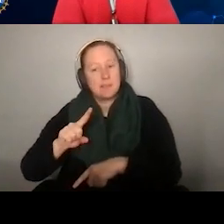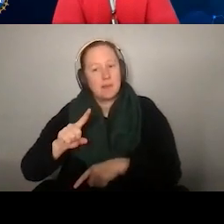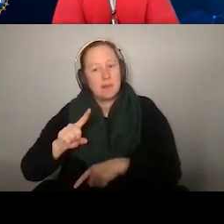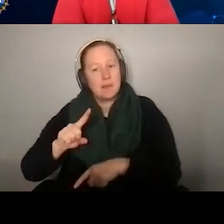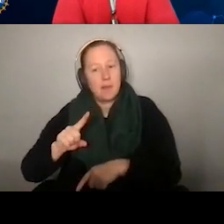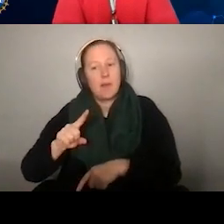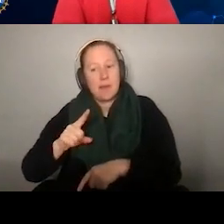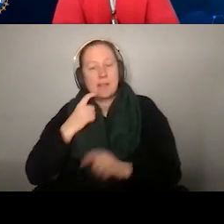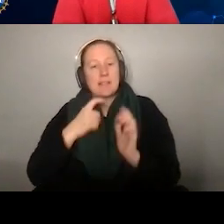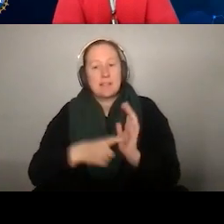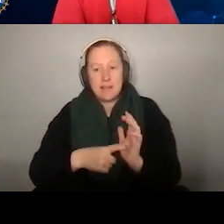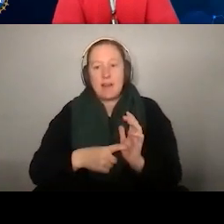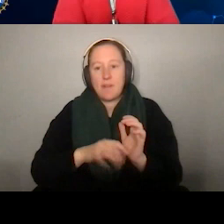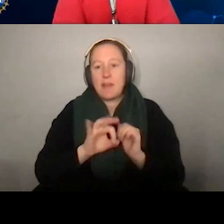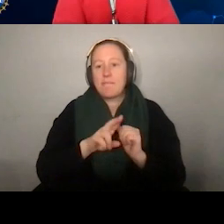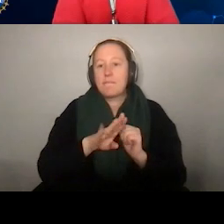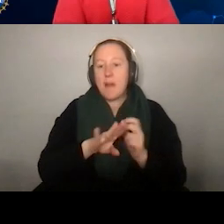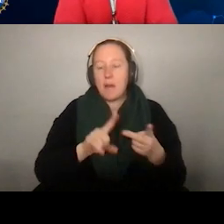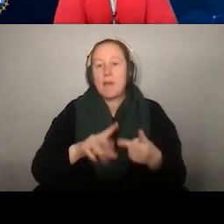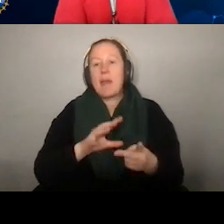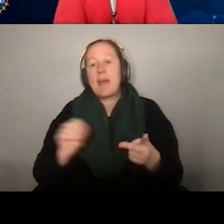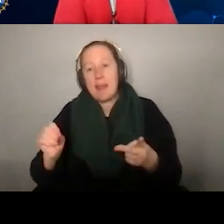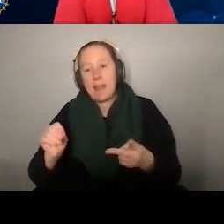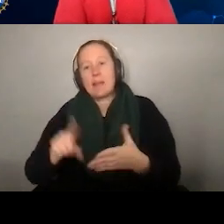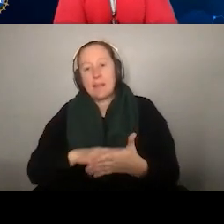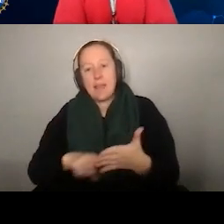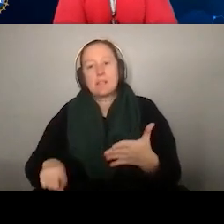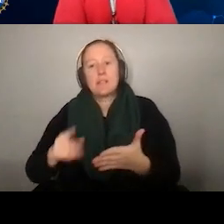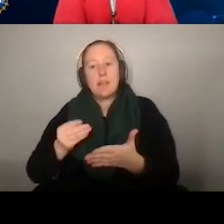identified as a fub and has canceling funds.